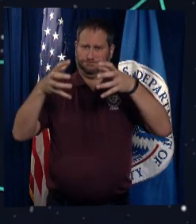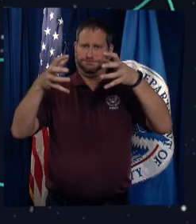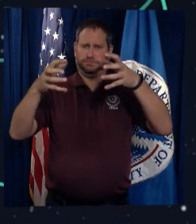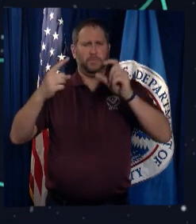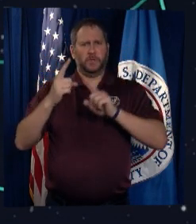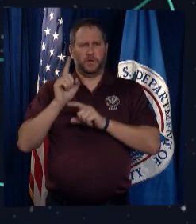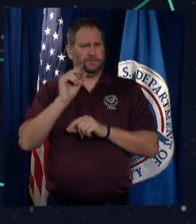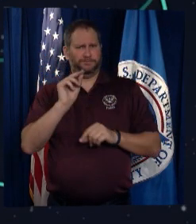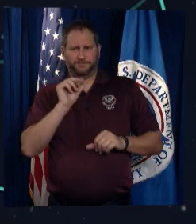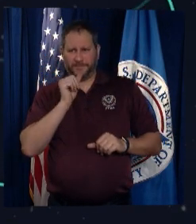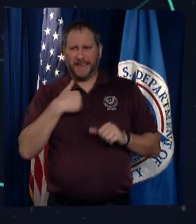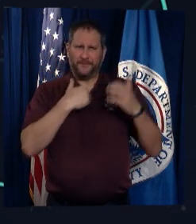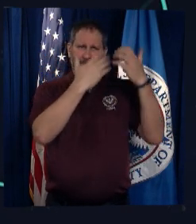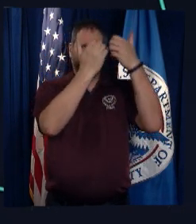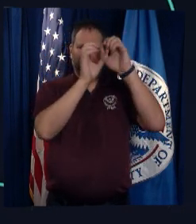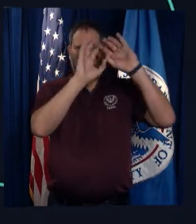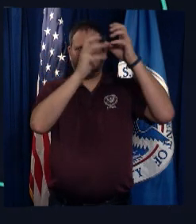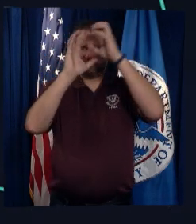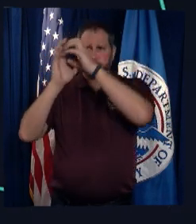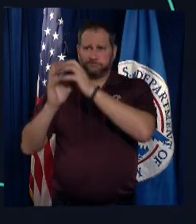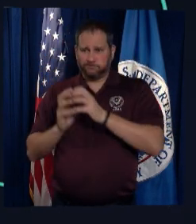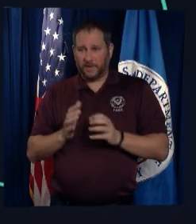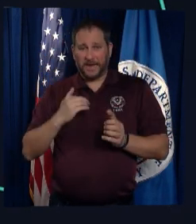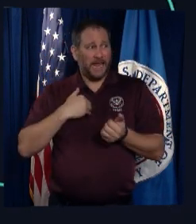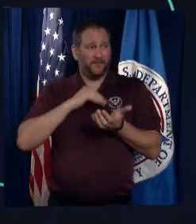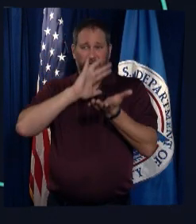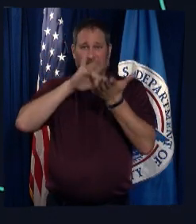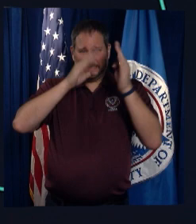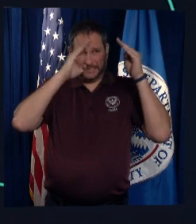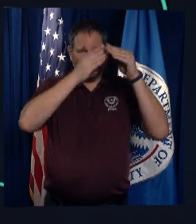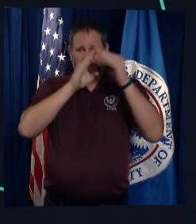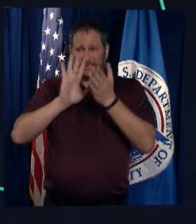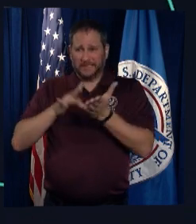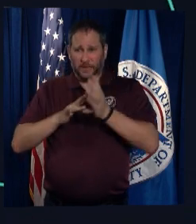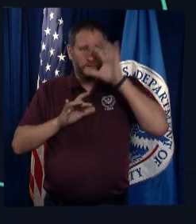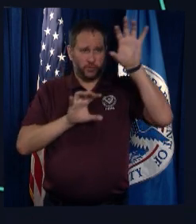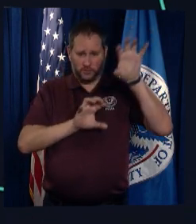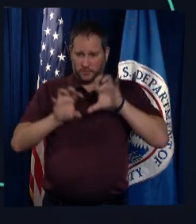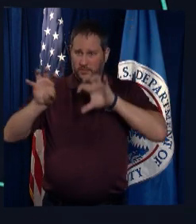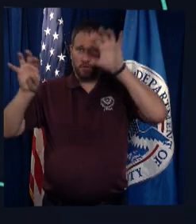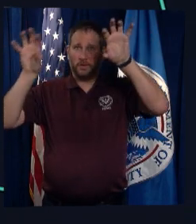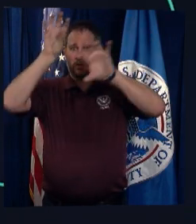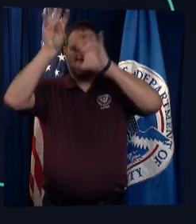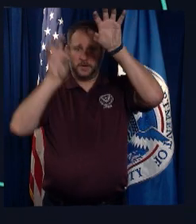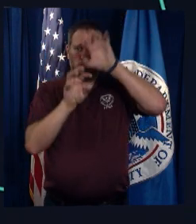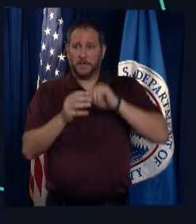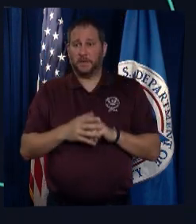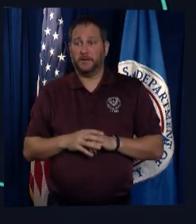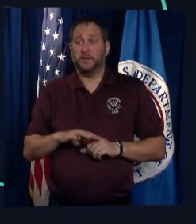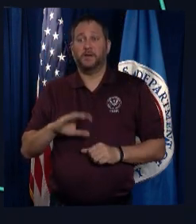constellations, to reflect reality. The path to adapting our models is to